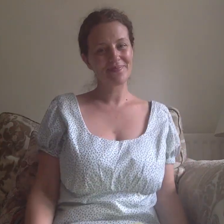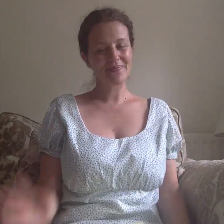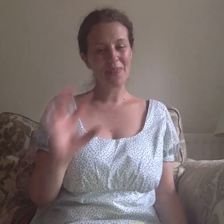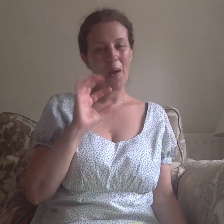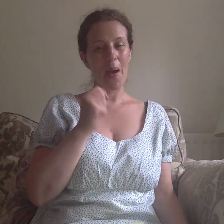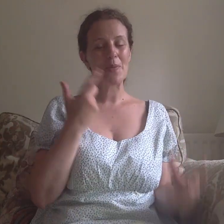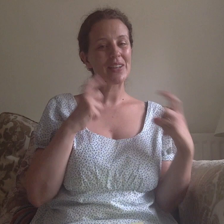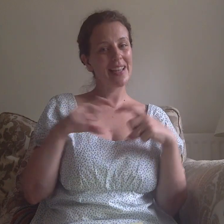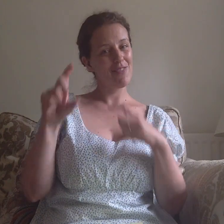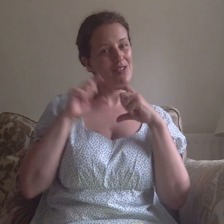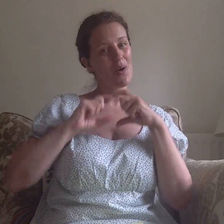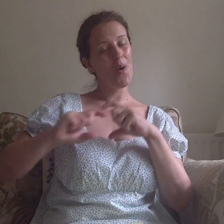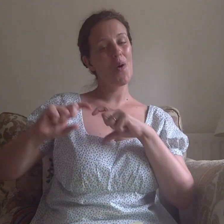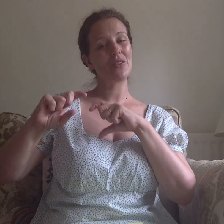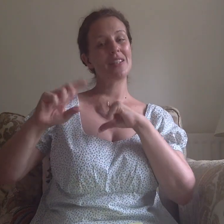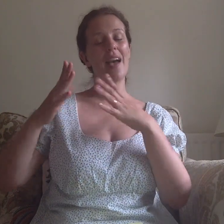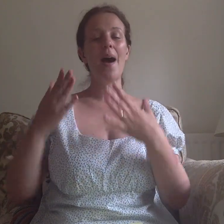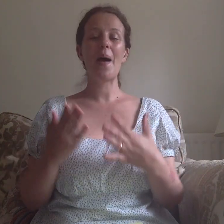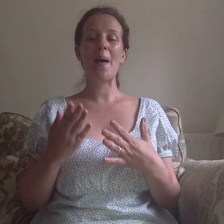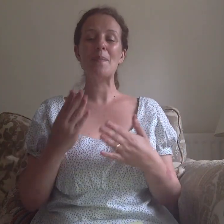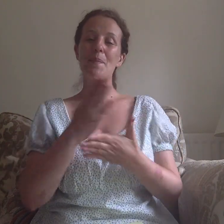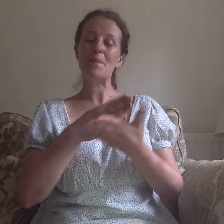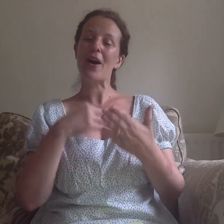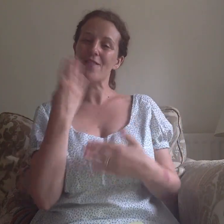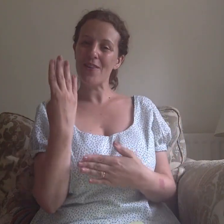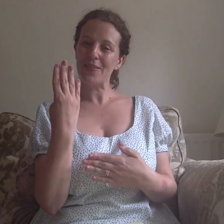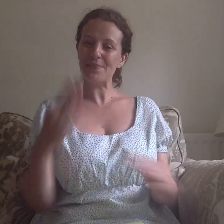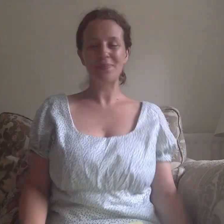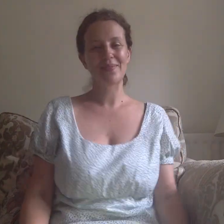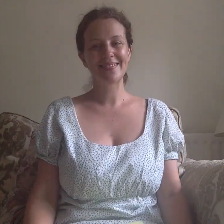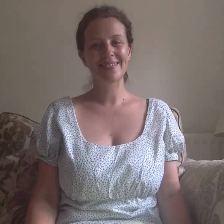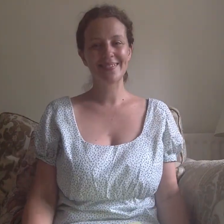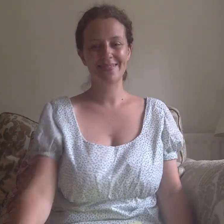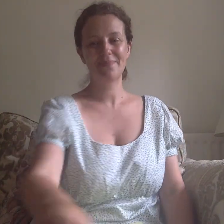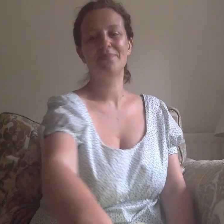I will carry on with part 4.